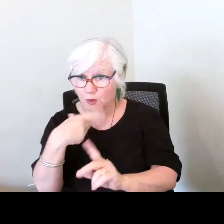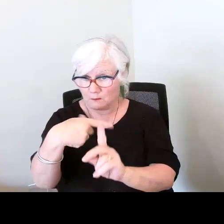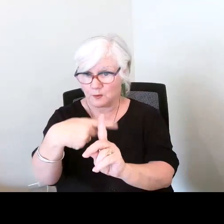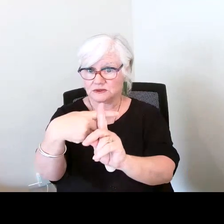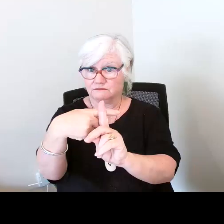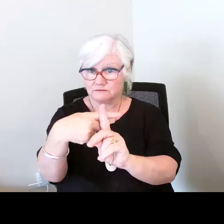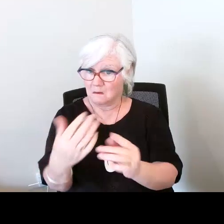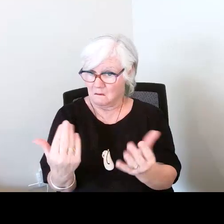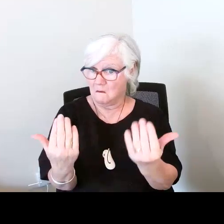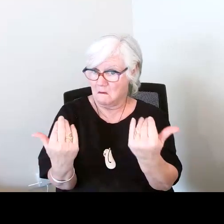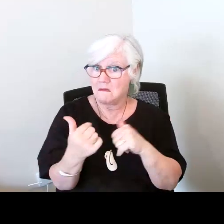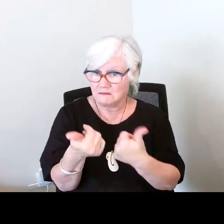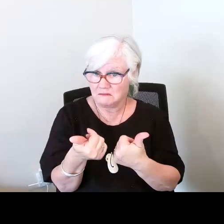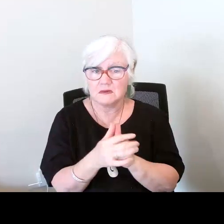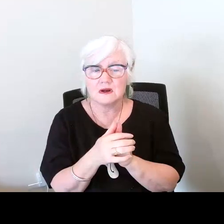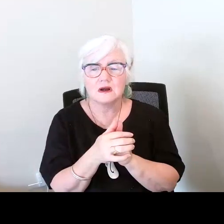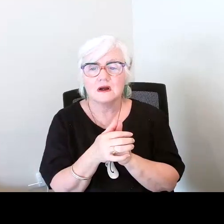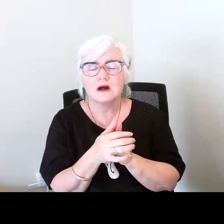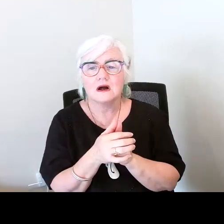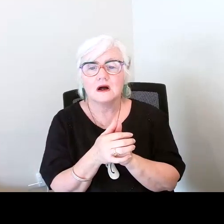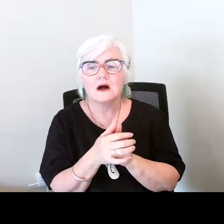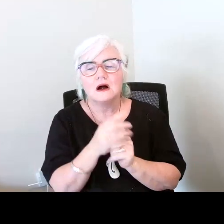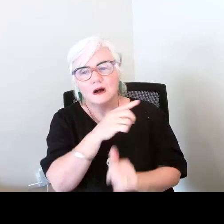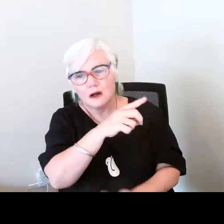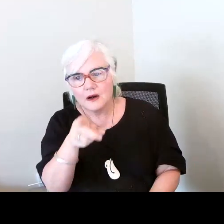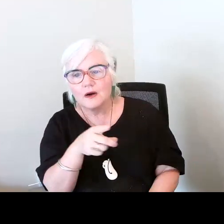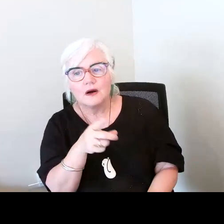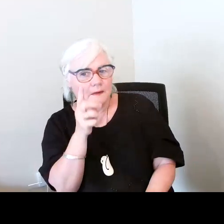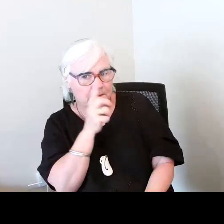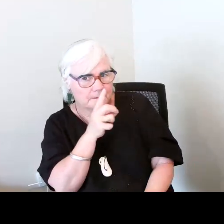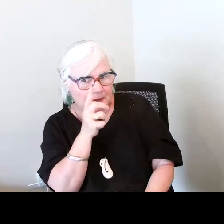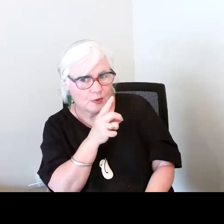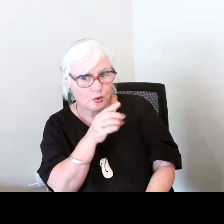as the people we have invested in are safe and living their best lives.